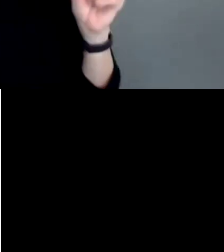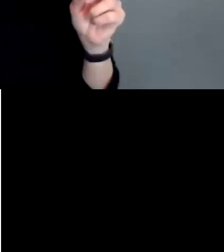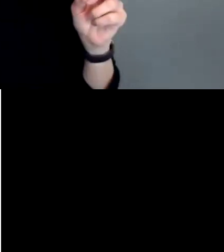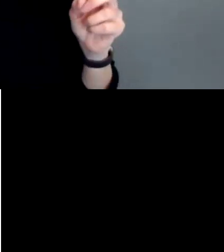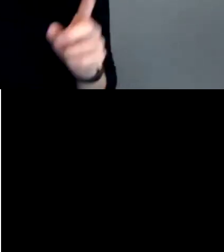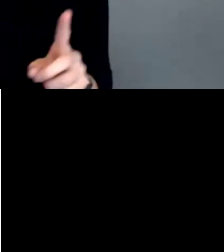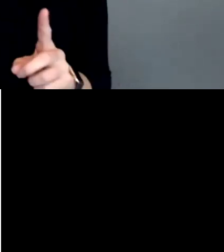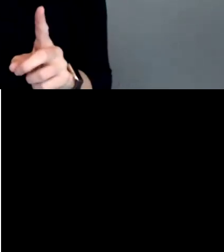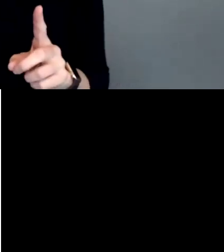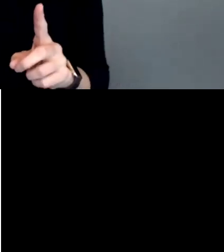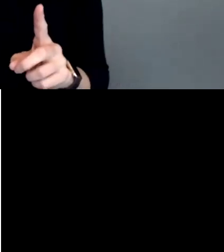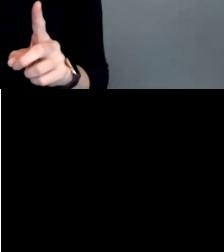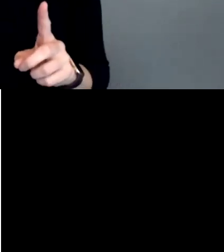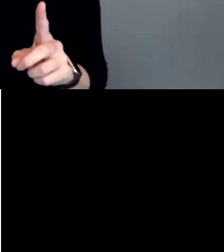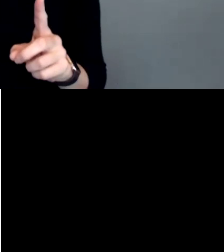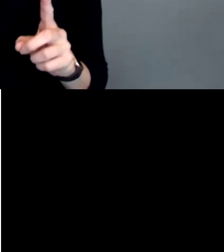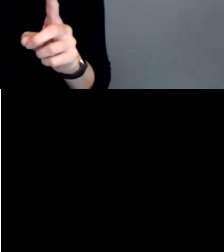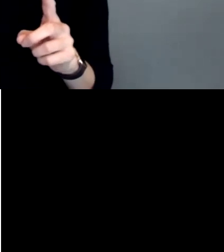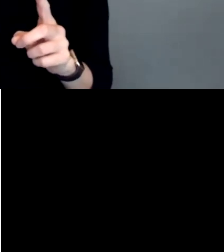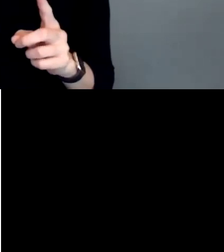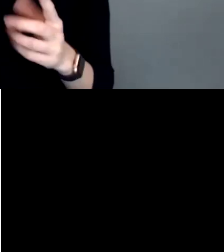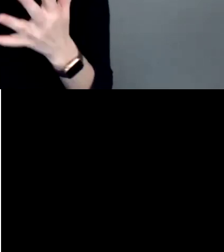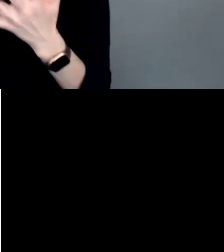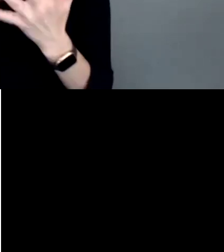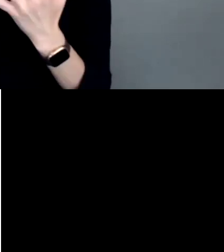they're not accessing those other types of jobs is due